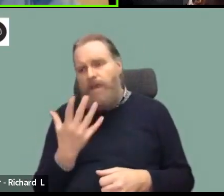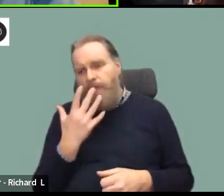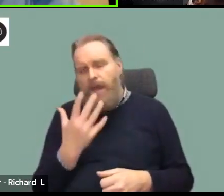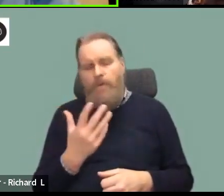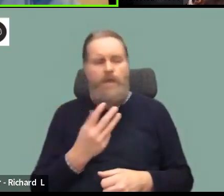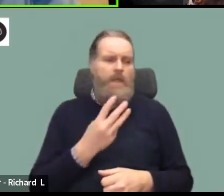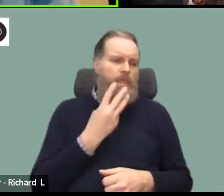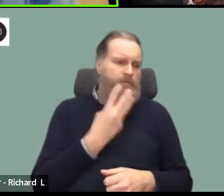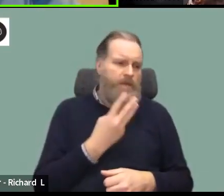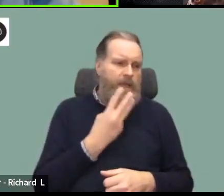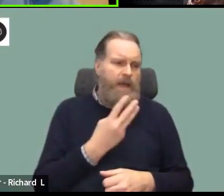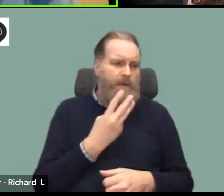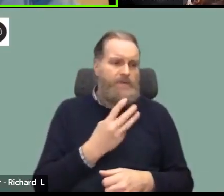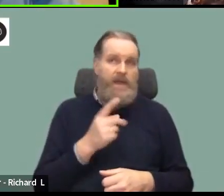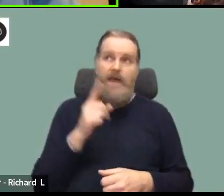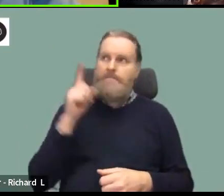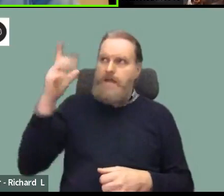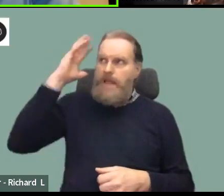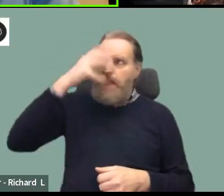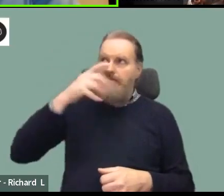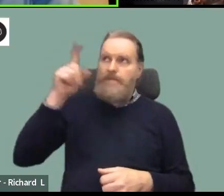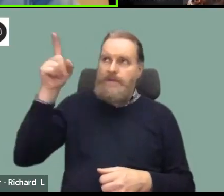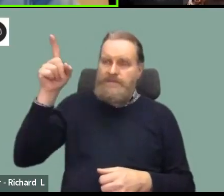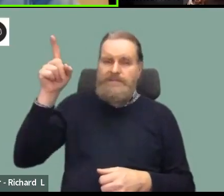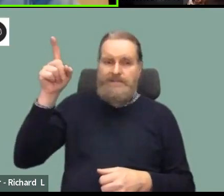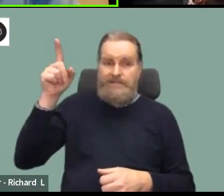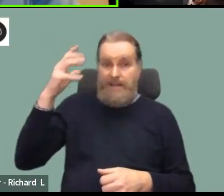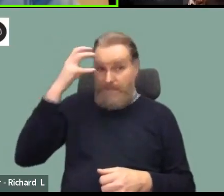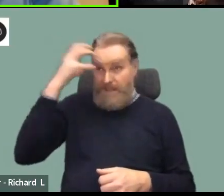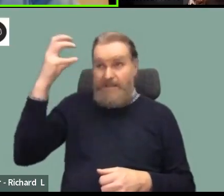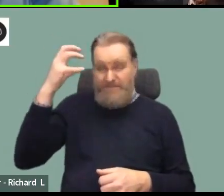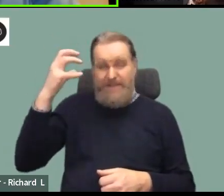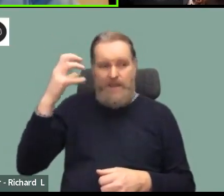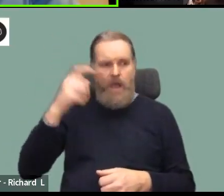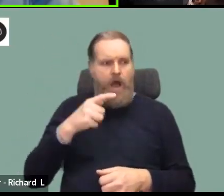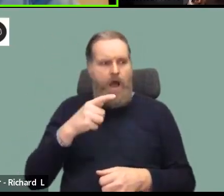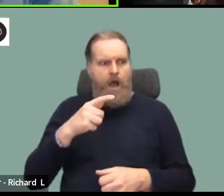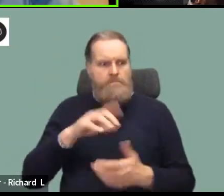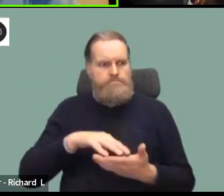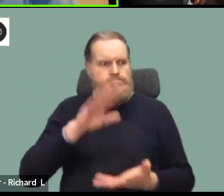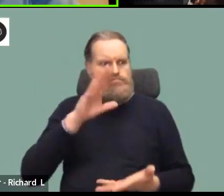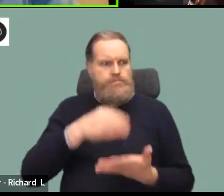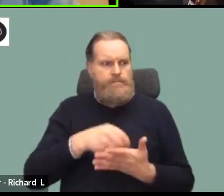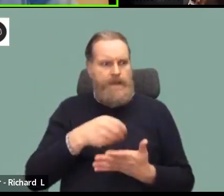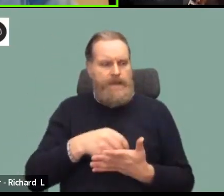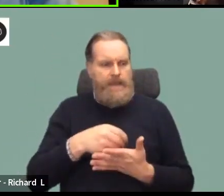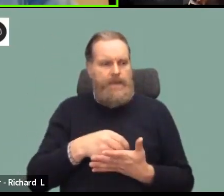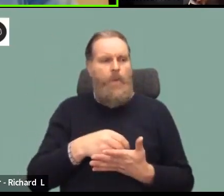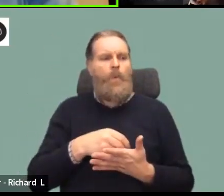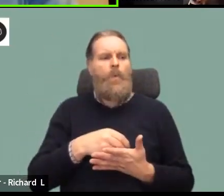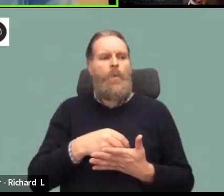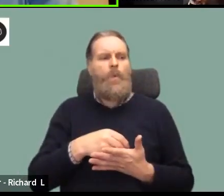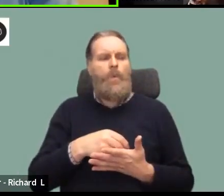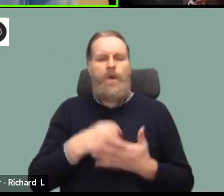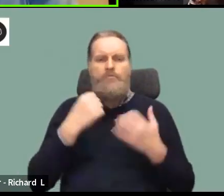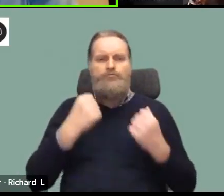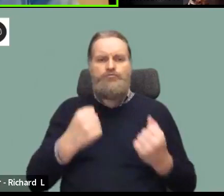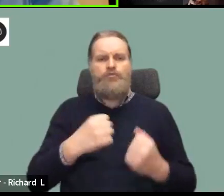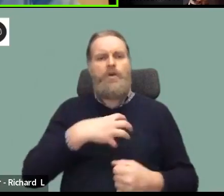of time. . The government are the ones where . The government or the ones worrying if we think we can fund the action. And let's be clear, if we And let's be clear, if we don't raise the money we wouldn't be